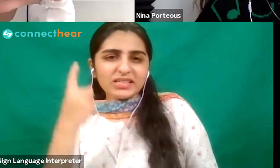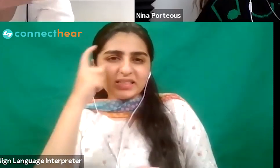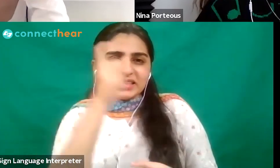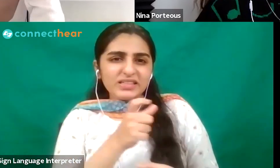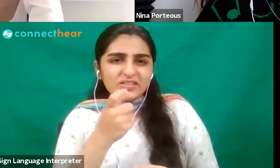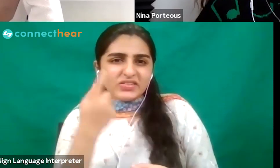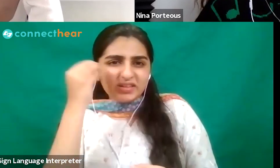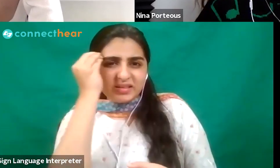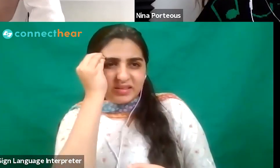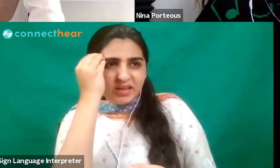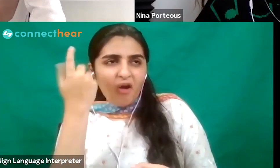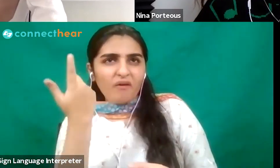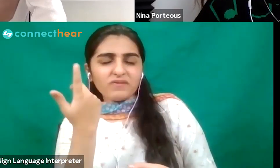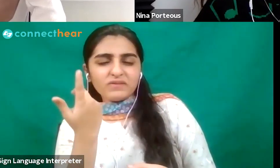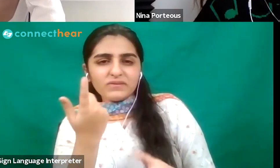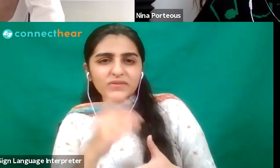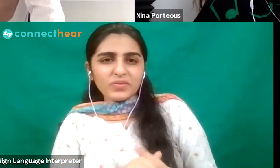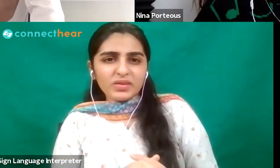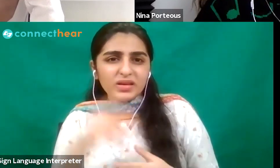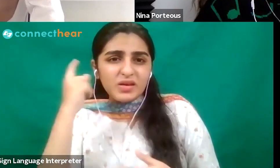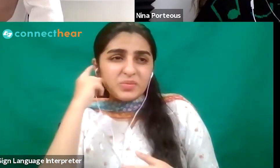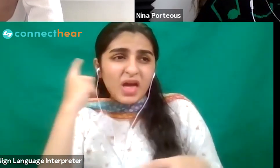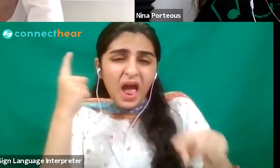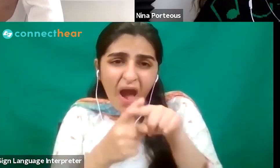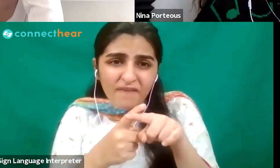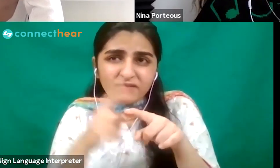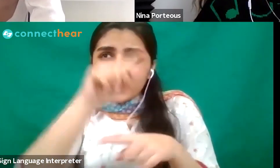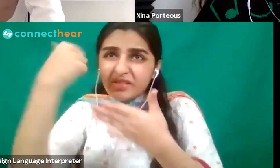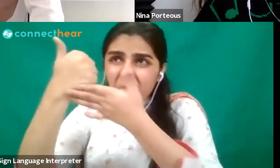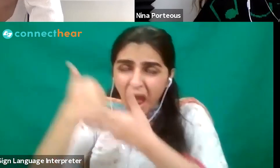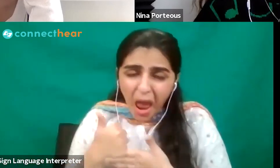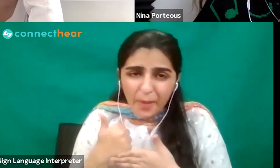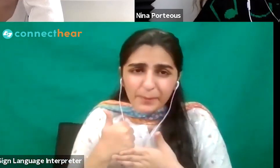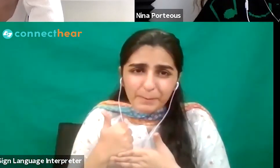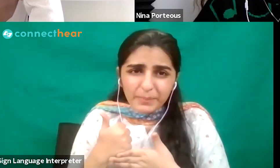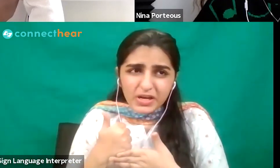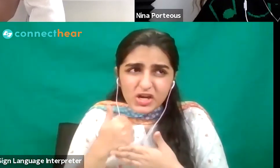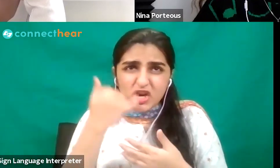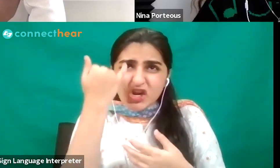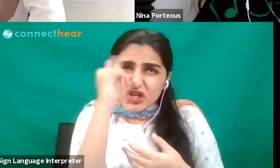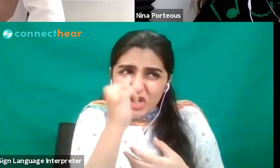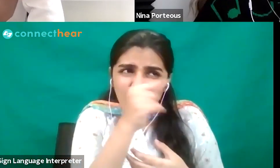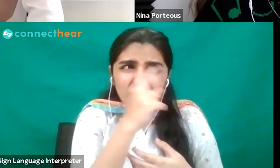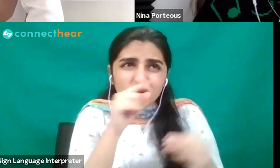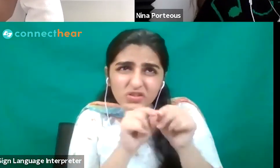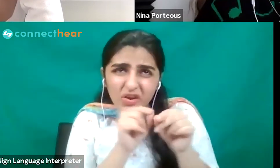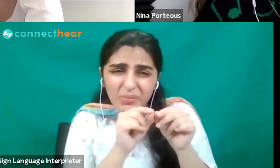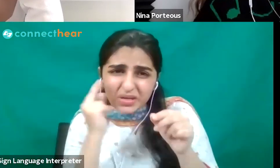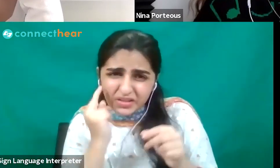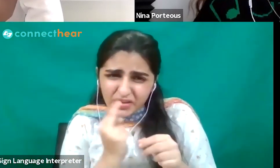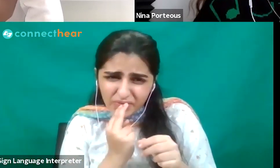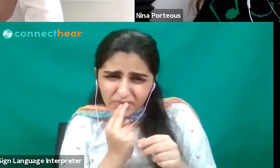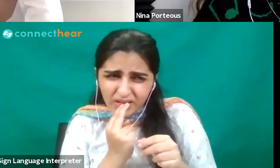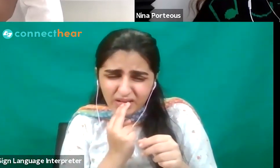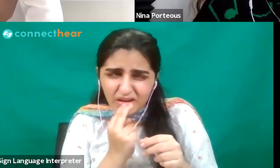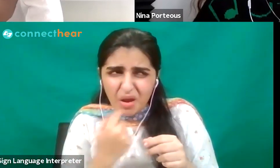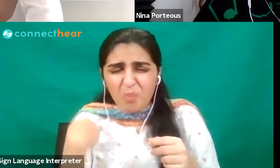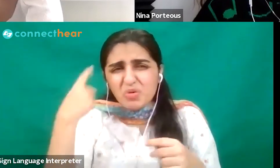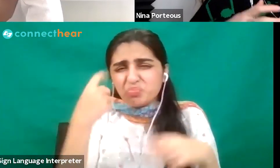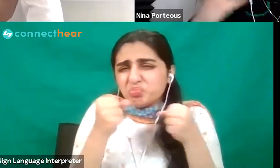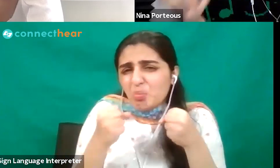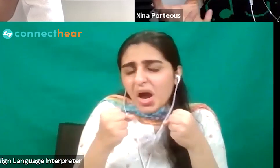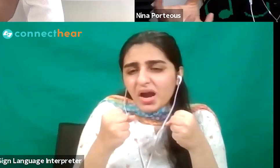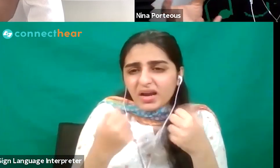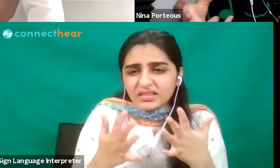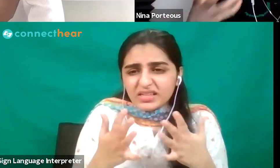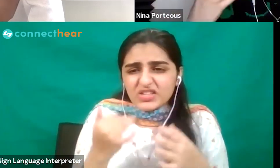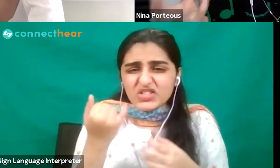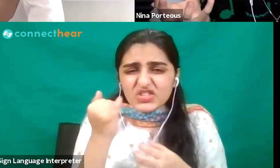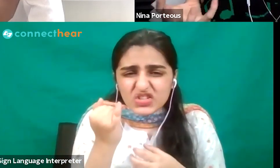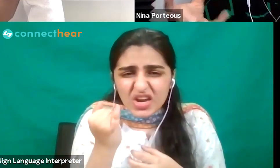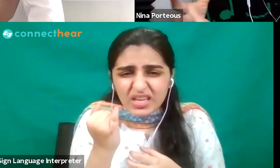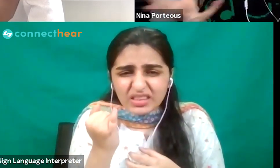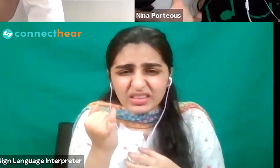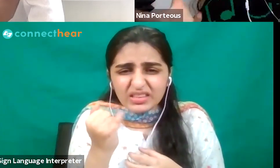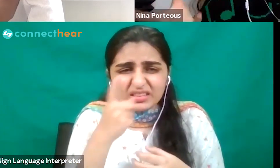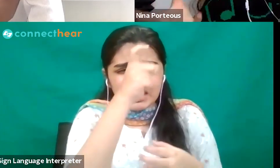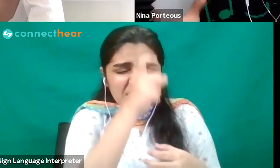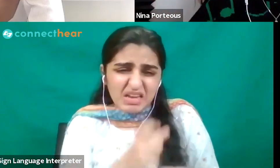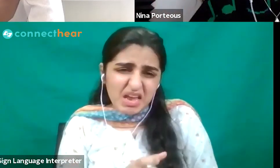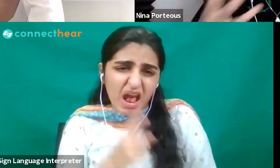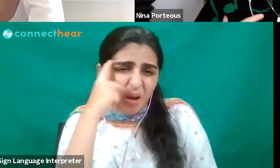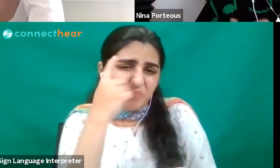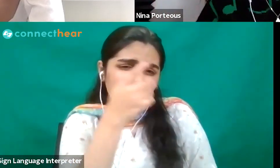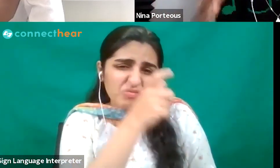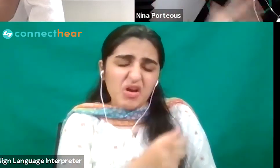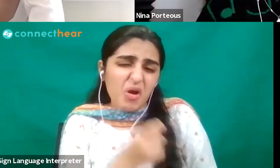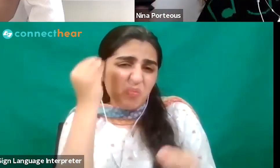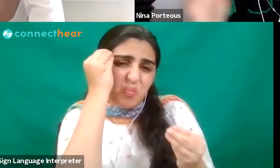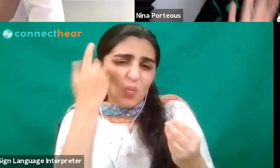Um, I think it was more of just realizing that you know, I was the only one growing up, who had hearing aids so I didn't really know other people who were hearing and so once after hearing school.